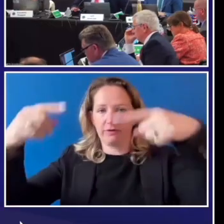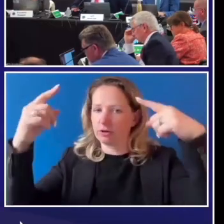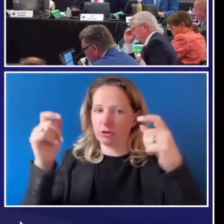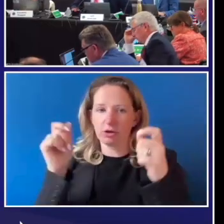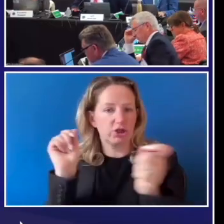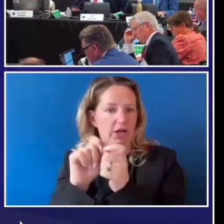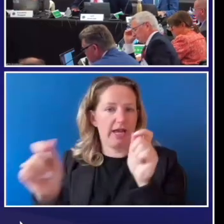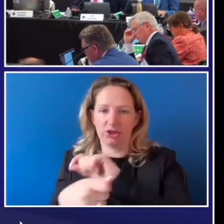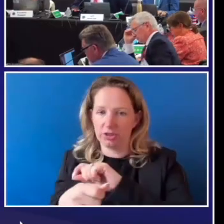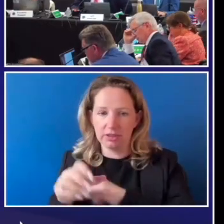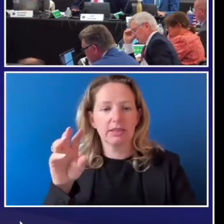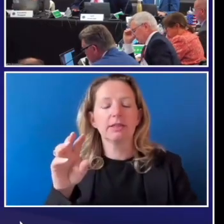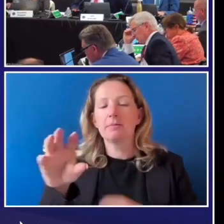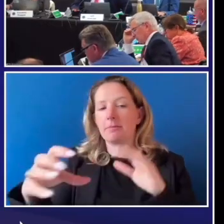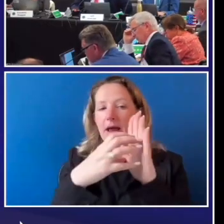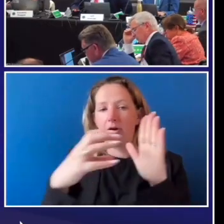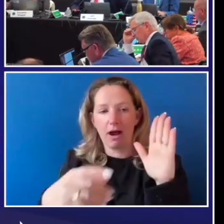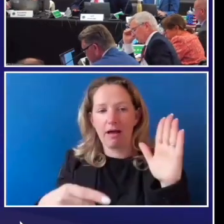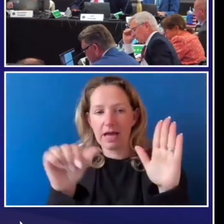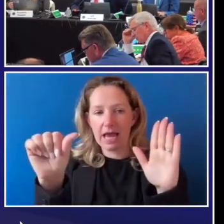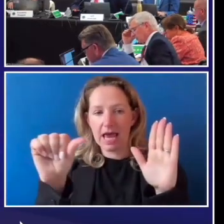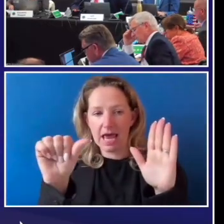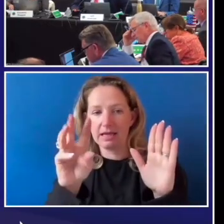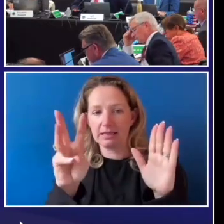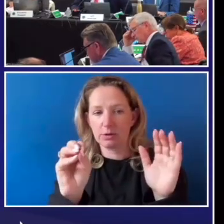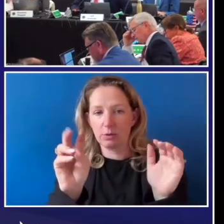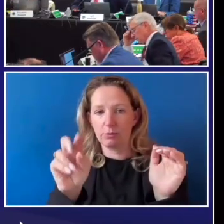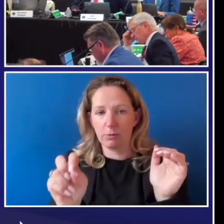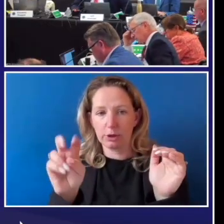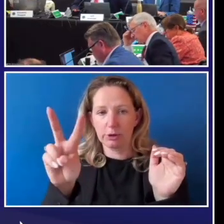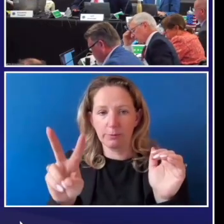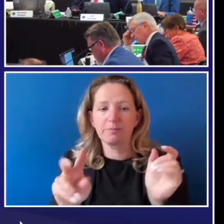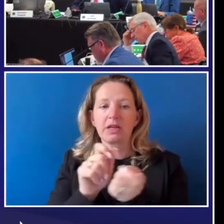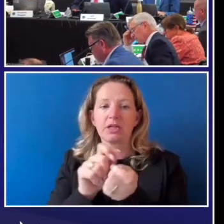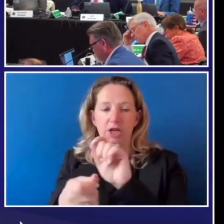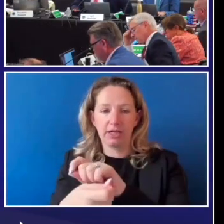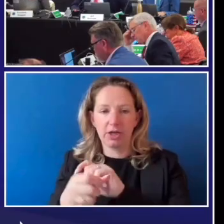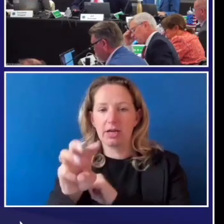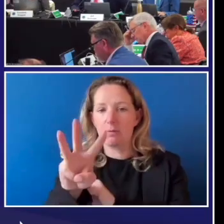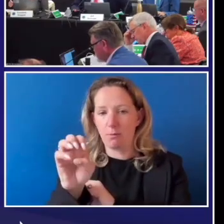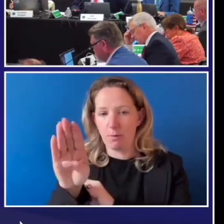in paragraph A, changing website, 2 words to website, one word.